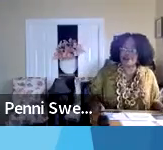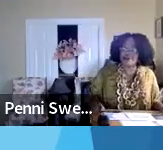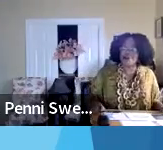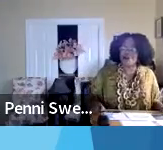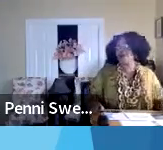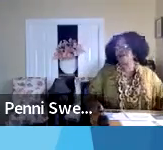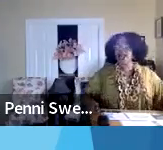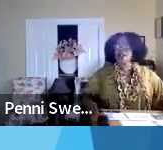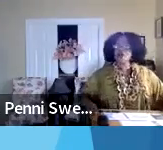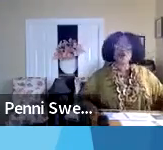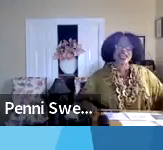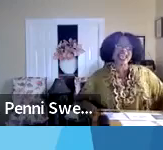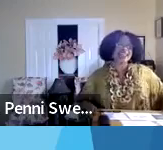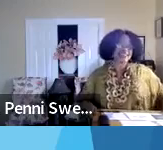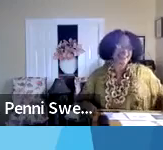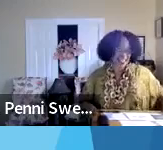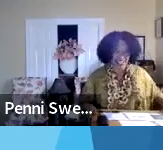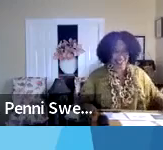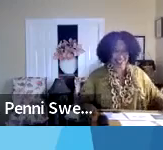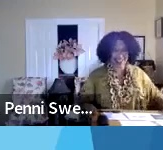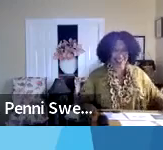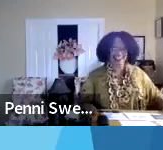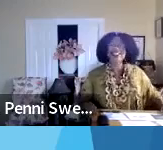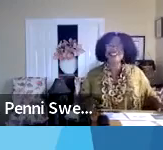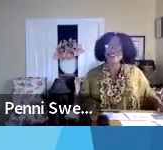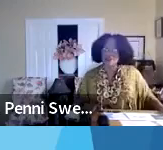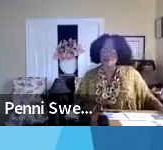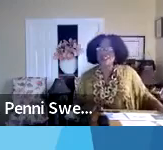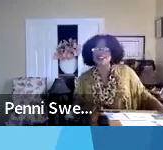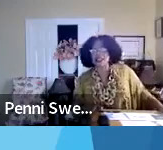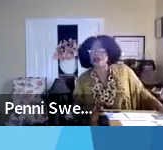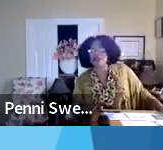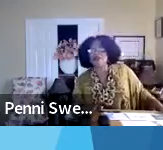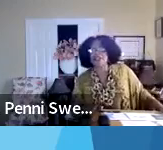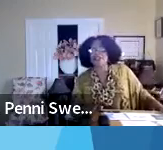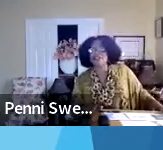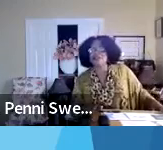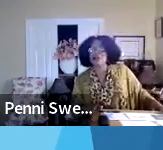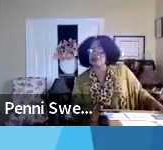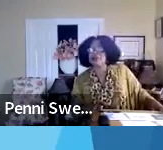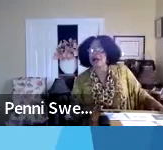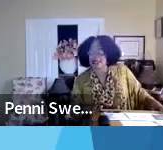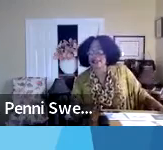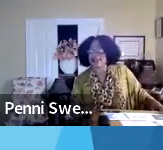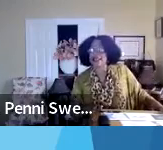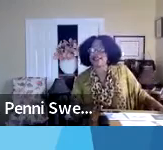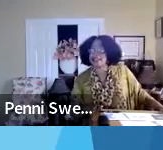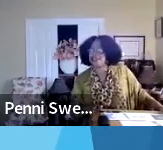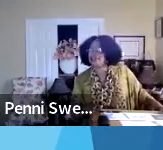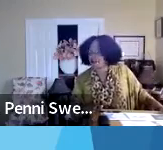Hughes, the medical Director Office of Telemedicine and medical direct are of pick